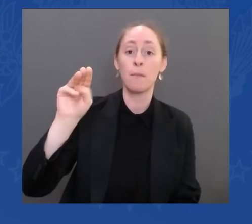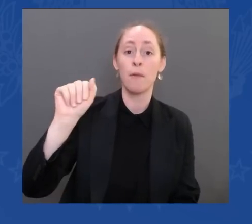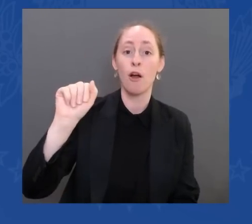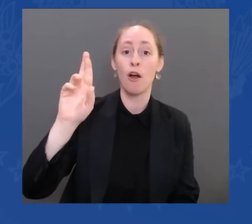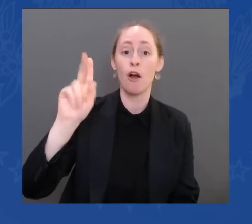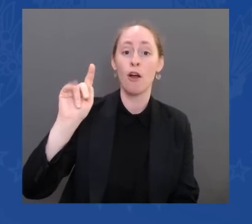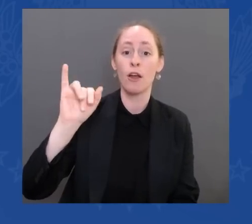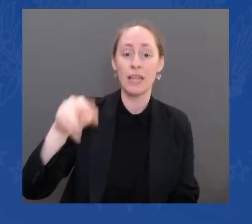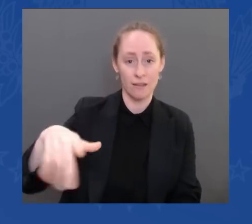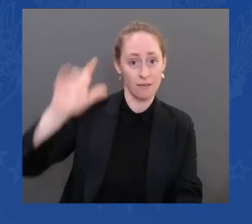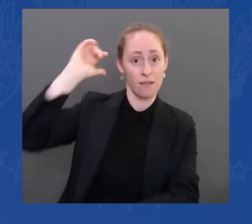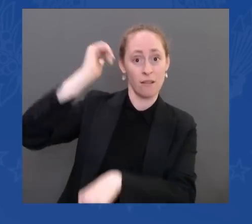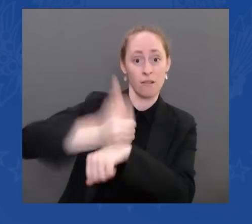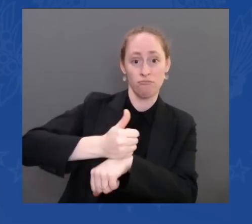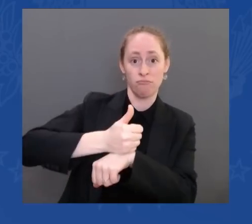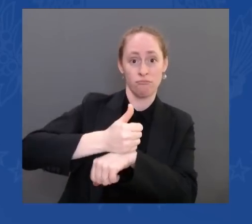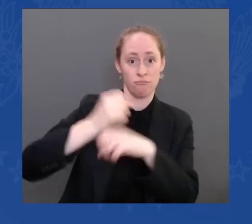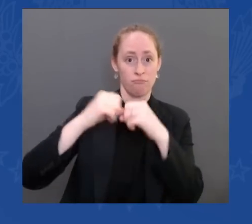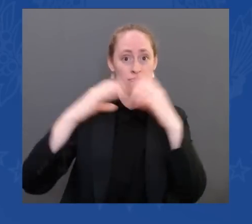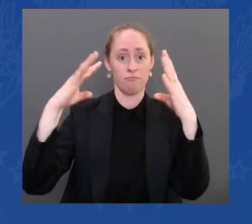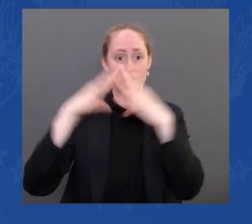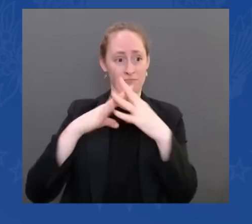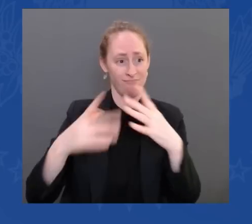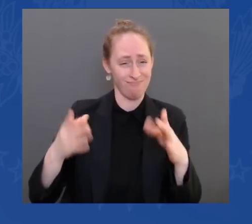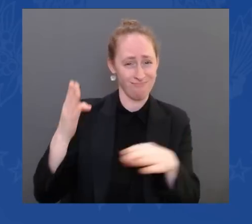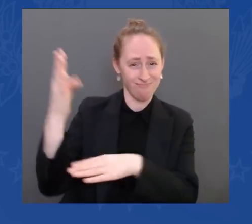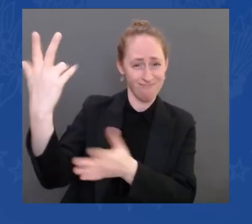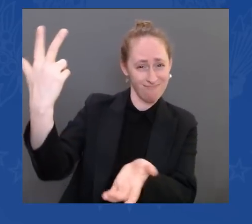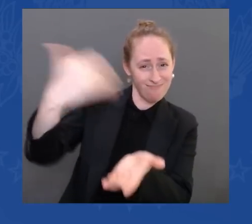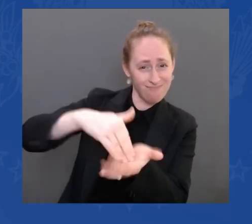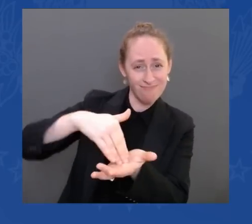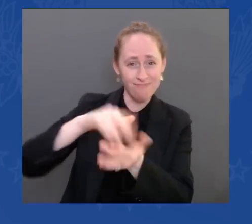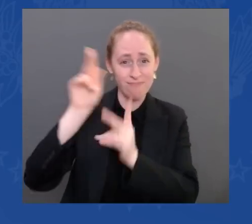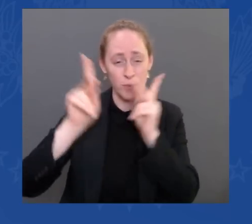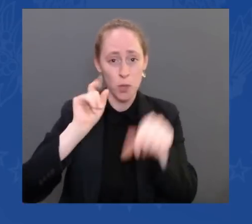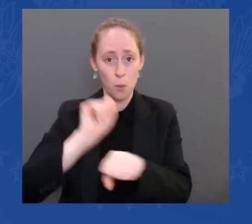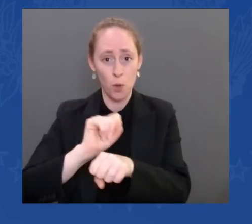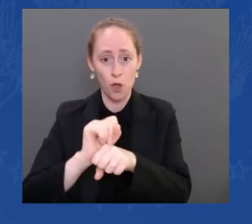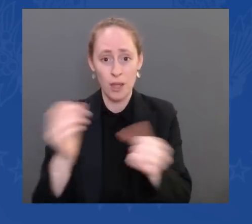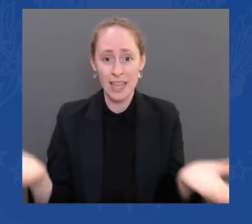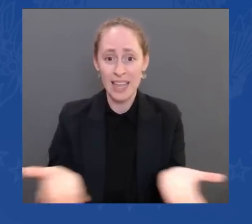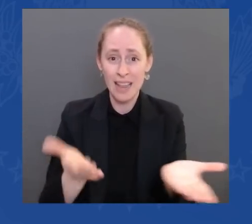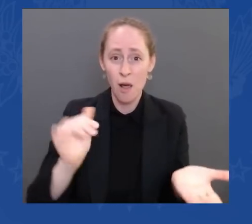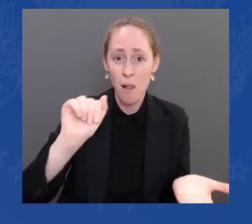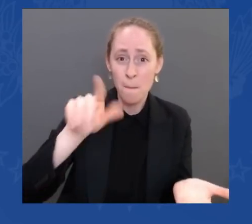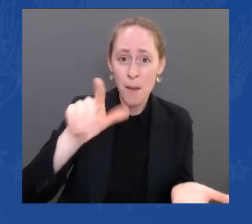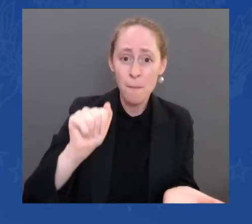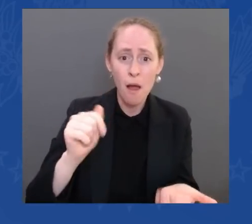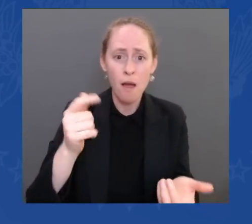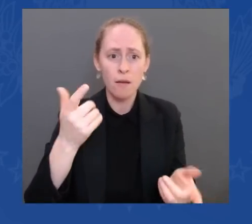most capable fighting force in the history of the world. In order to do that, we have to make sure our vital defense supplies